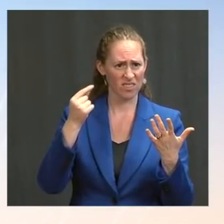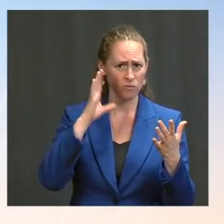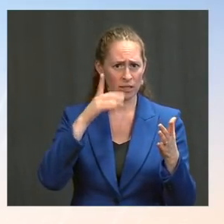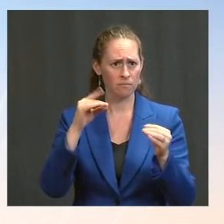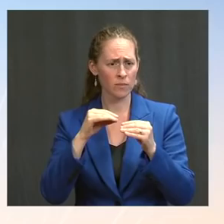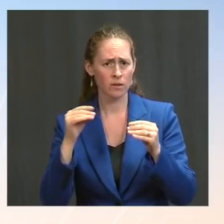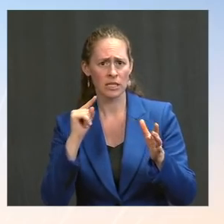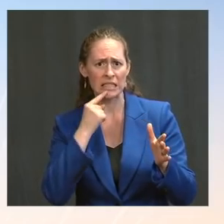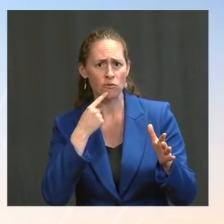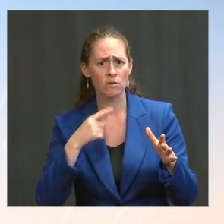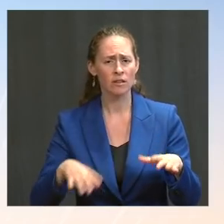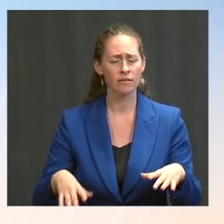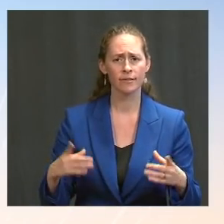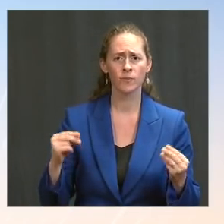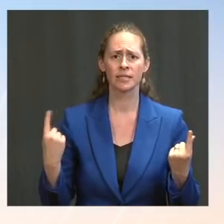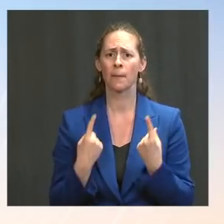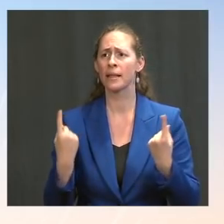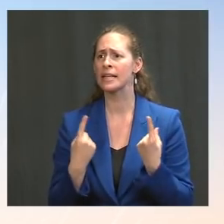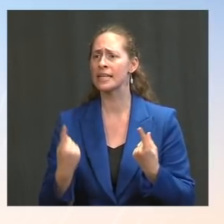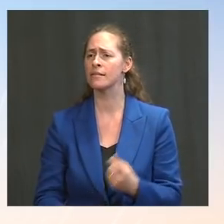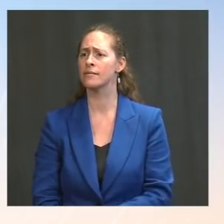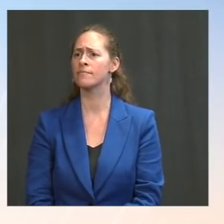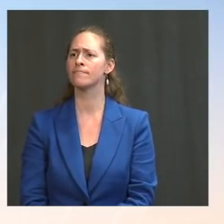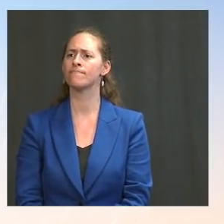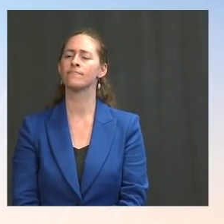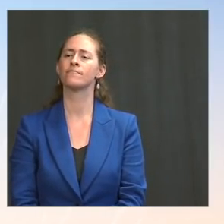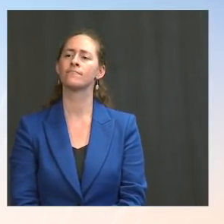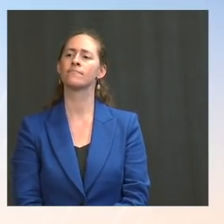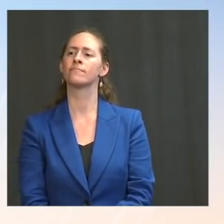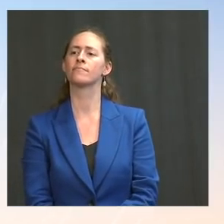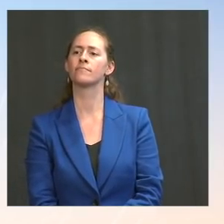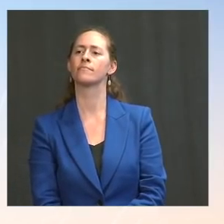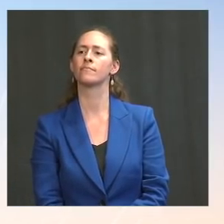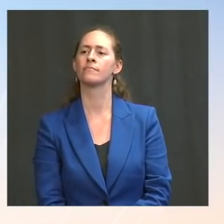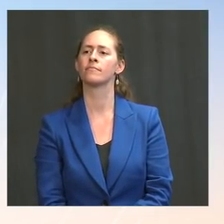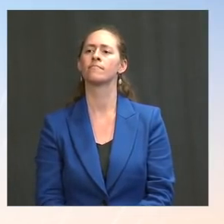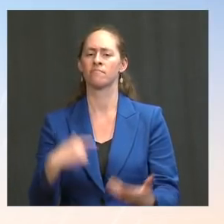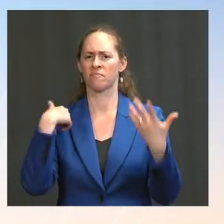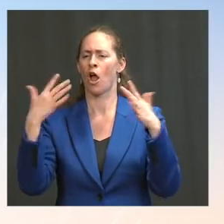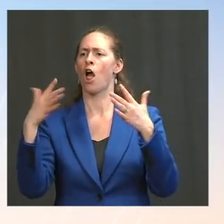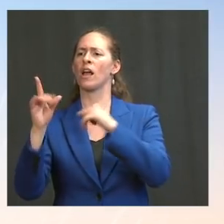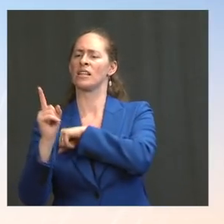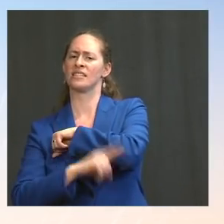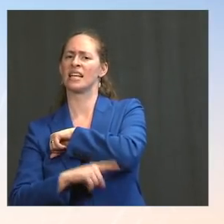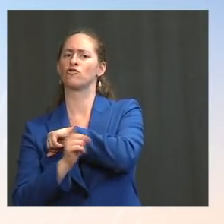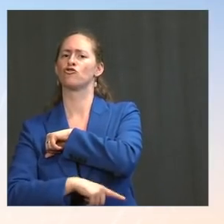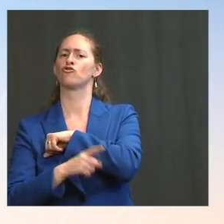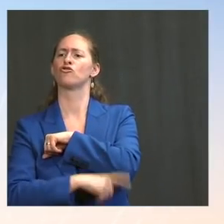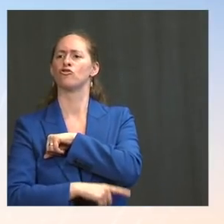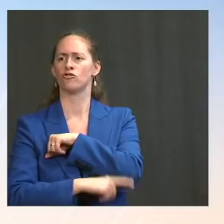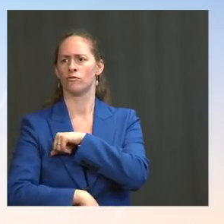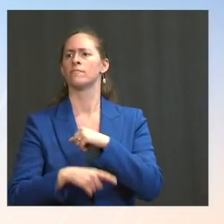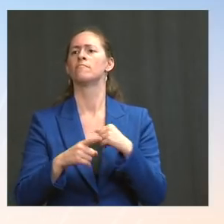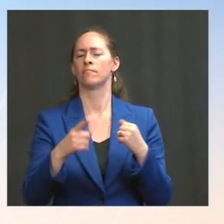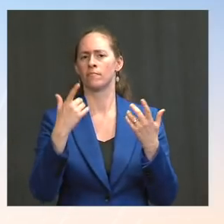Ms. Psaki: As you know, we have put in place a number of sanctions over the past several weeks in coordination with our European partners. I had not seen that report before I came out here.